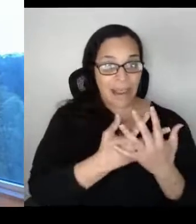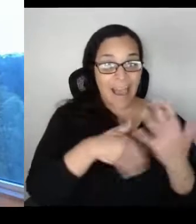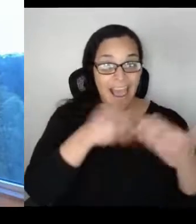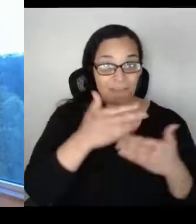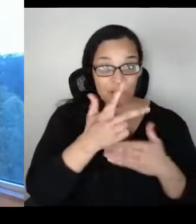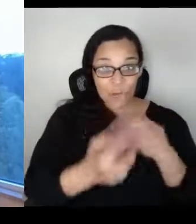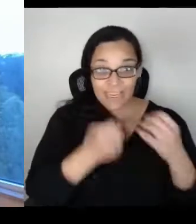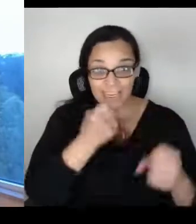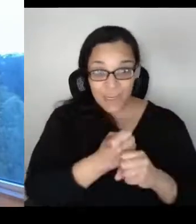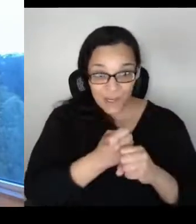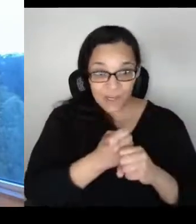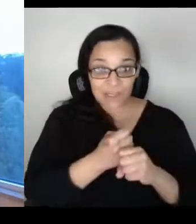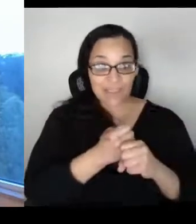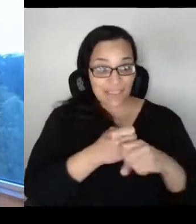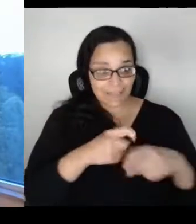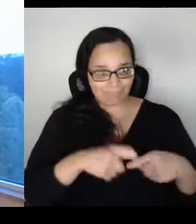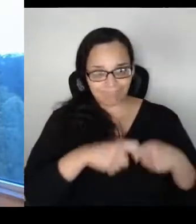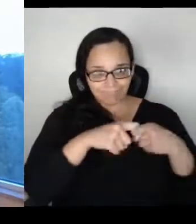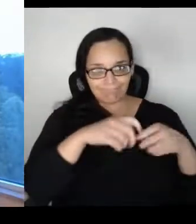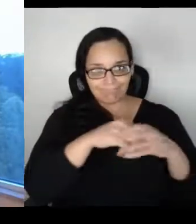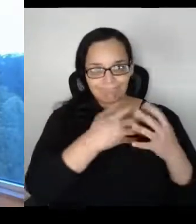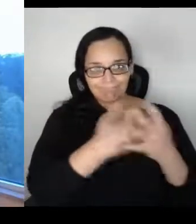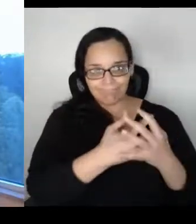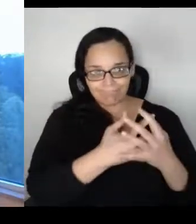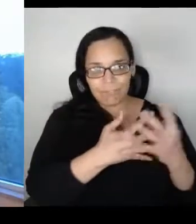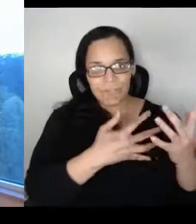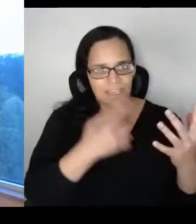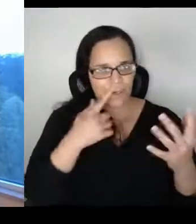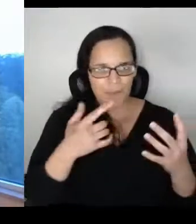because what we were able to do is channel a lot